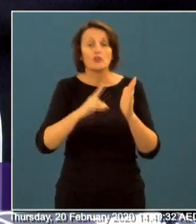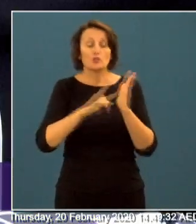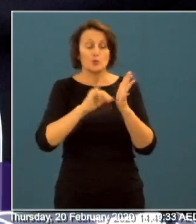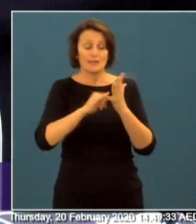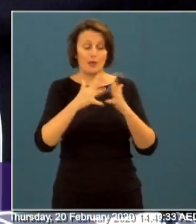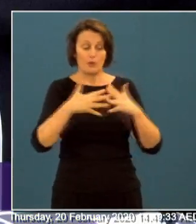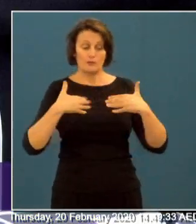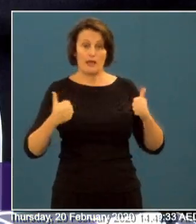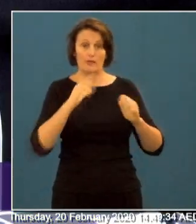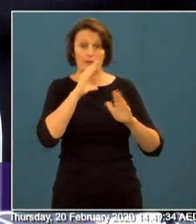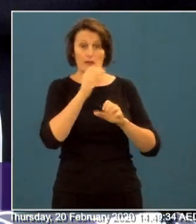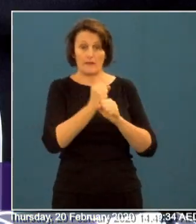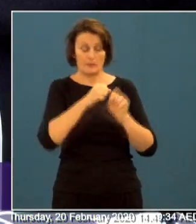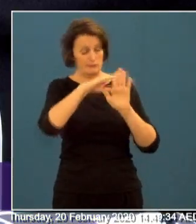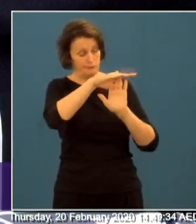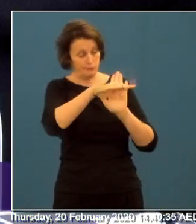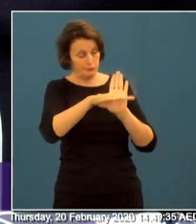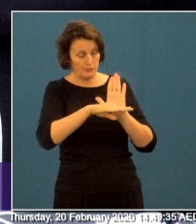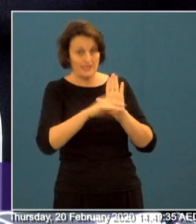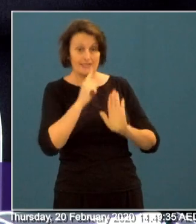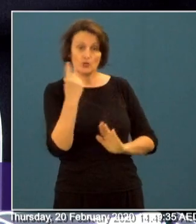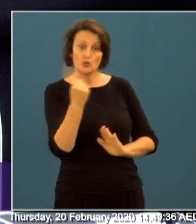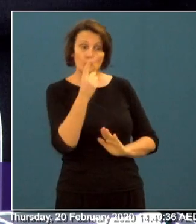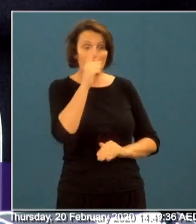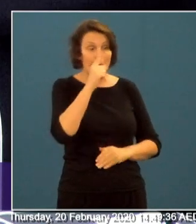with intellectual disability with complex chronic unmet health needs.